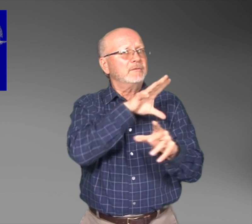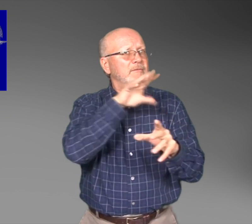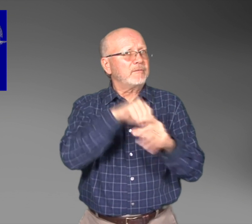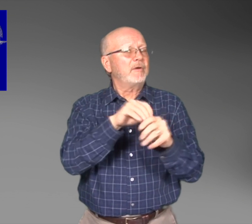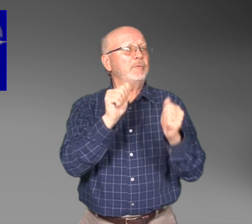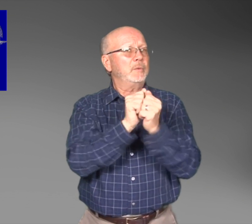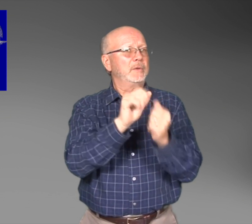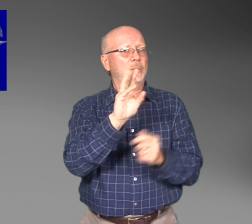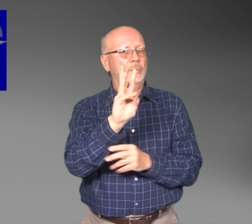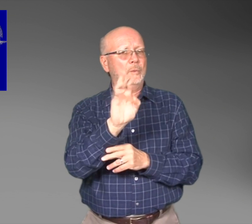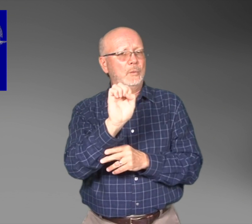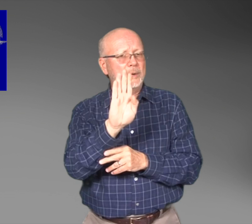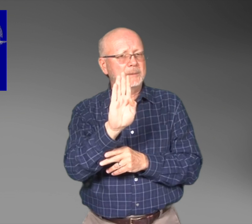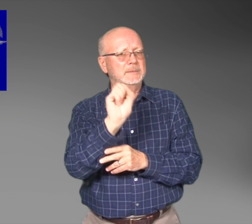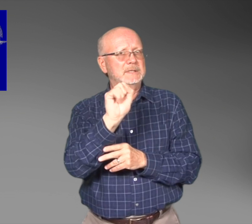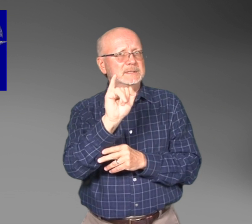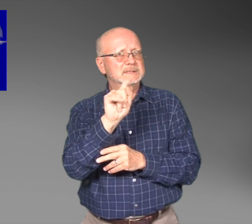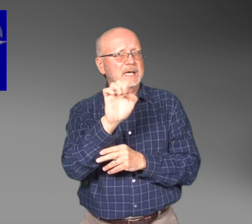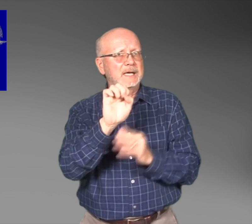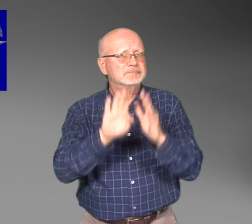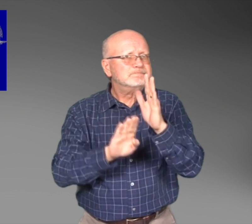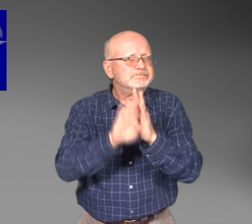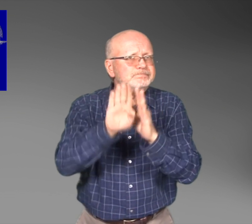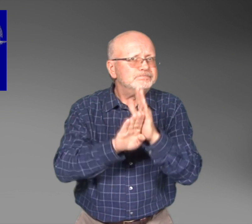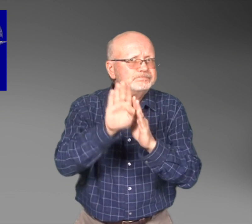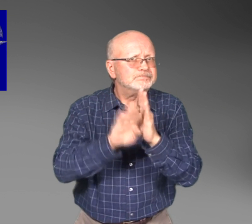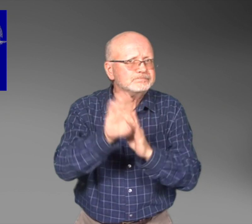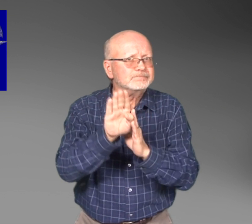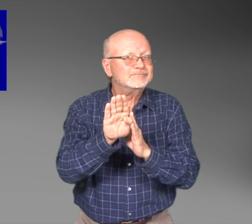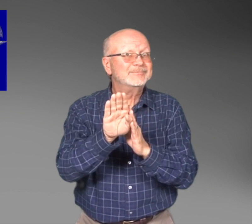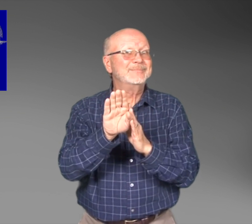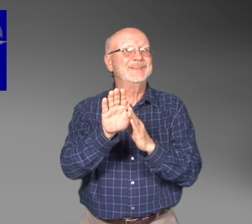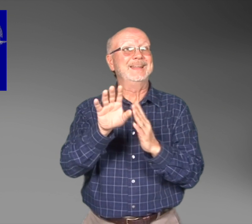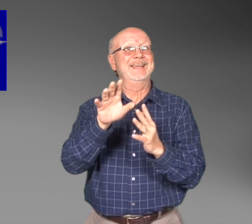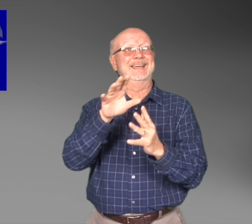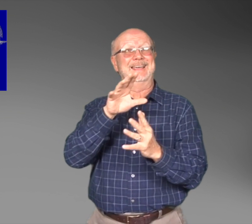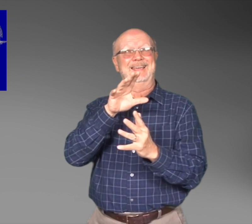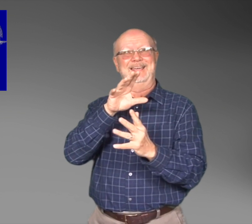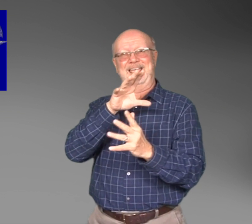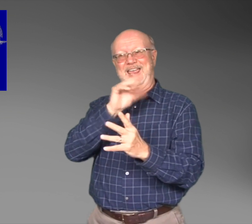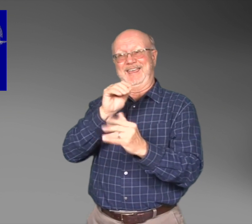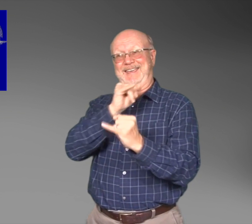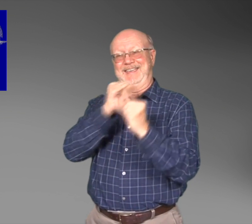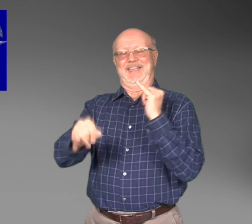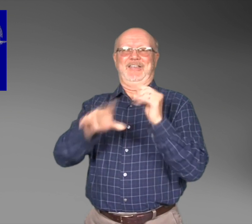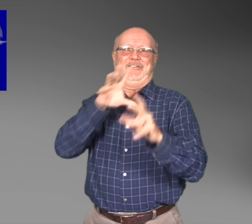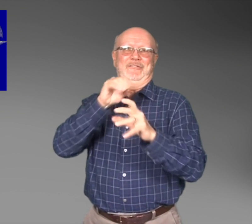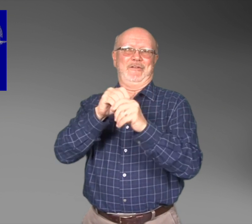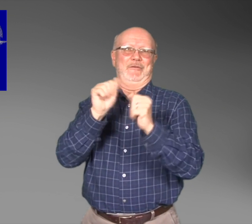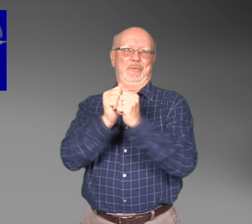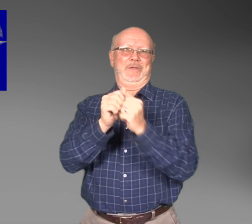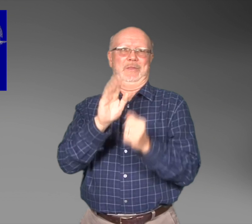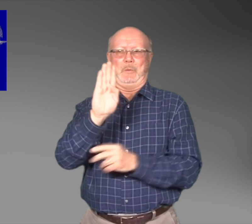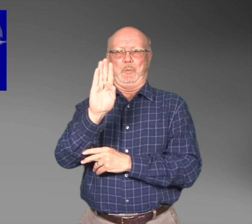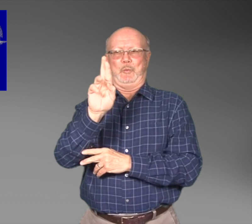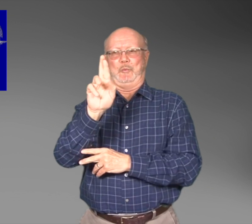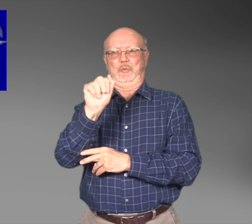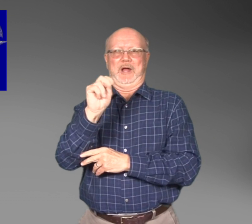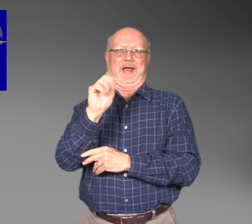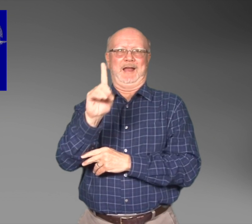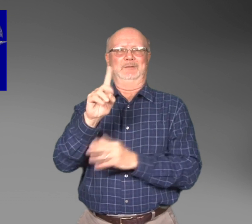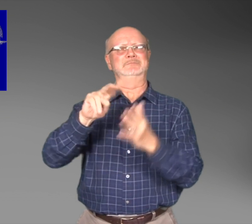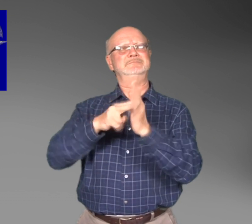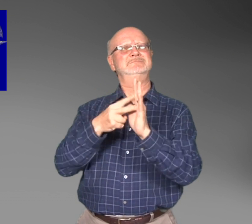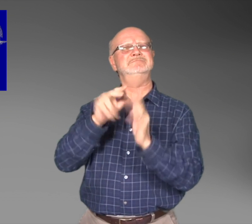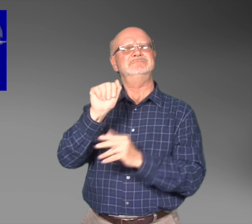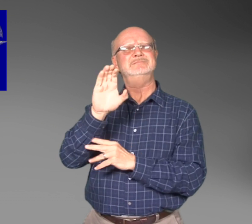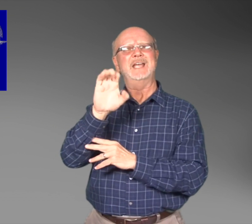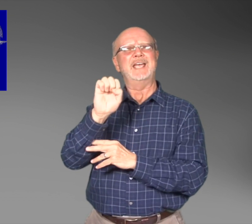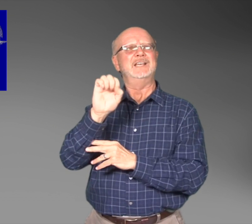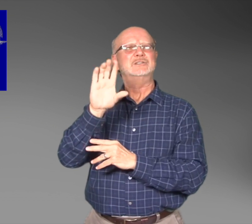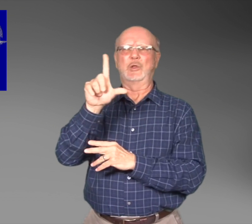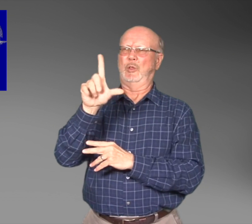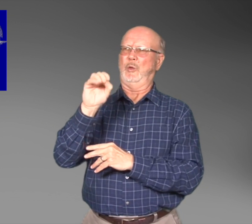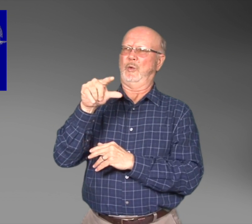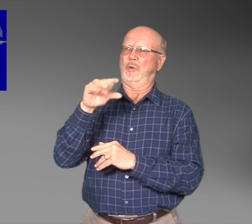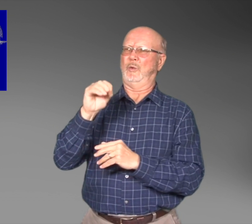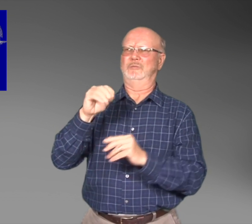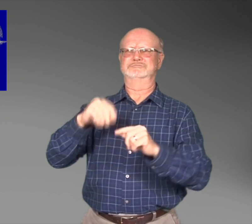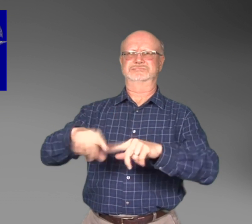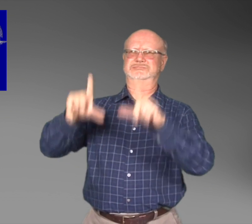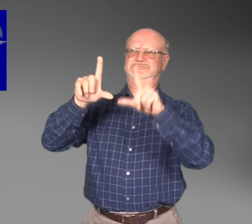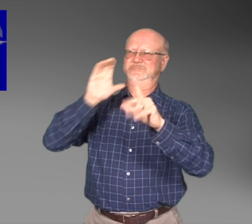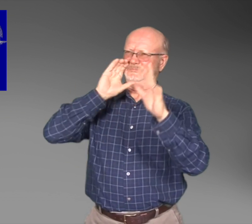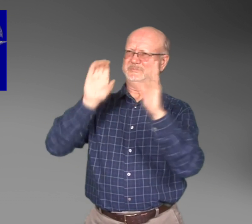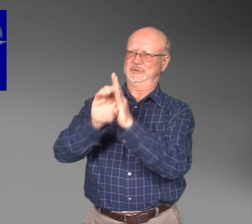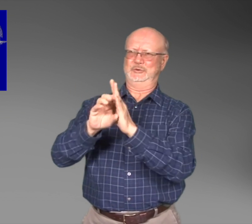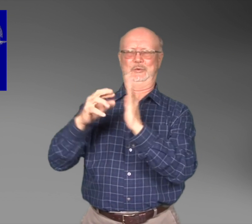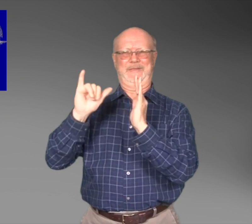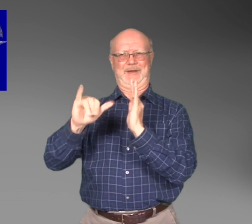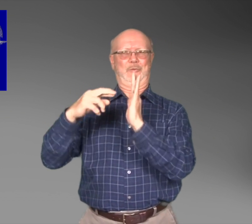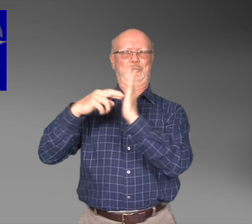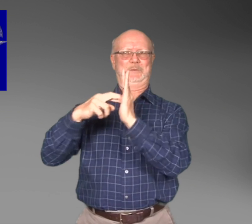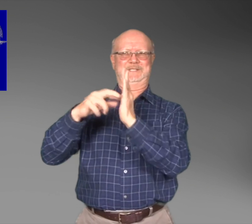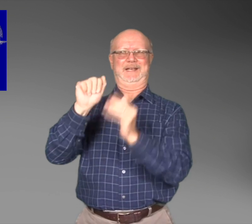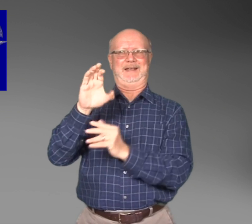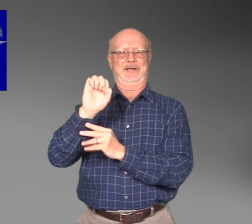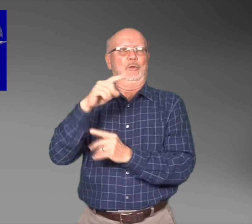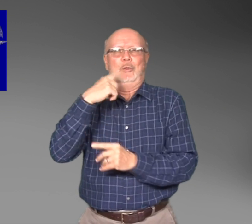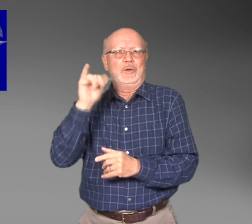and ACE branding, the branding involved development of ACE's logo.